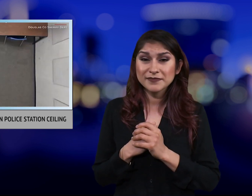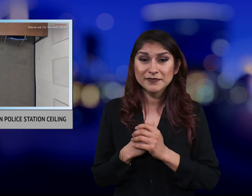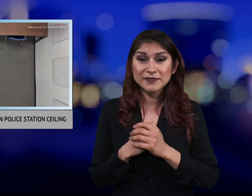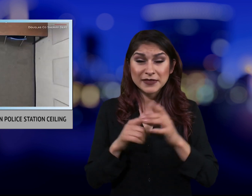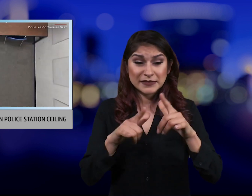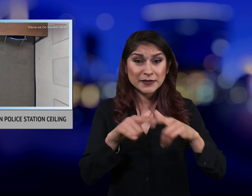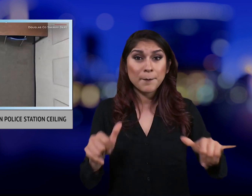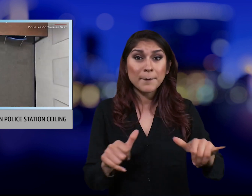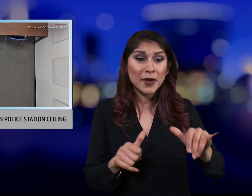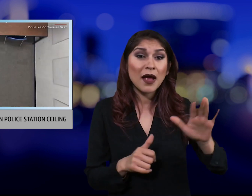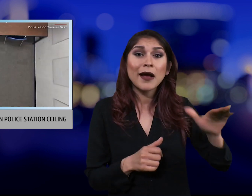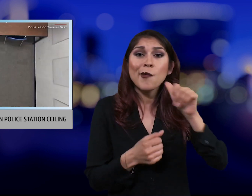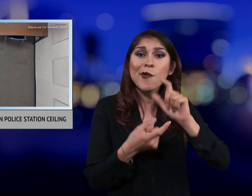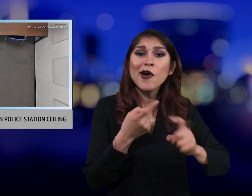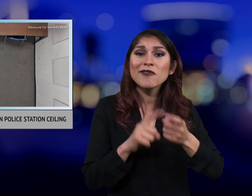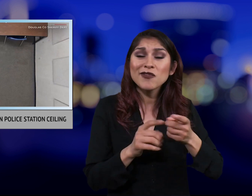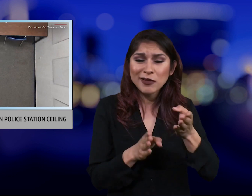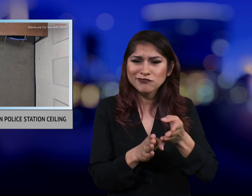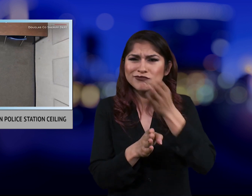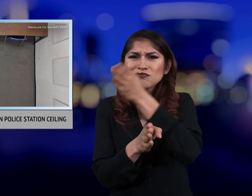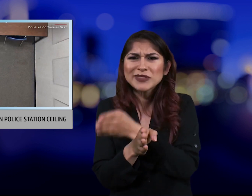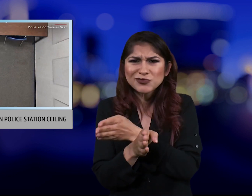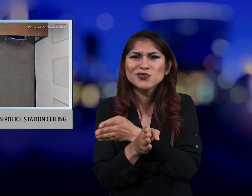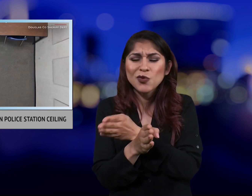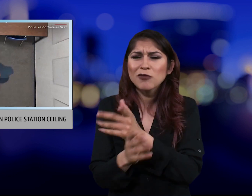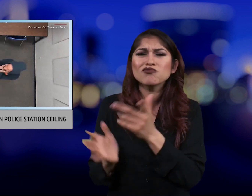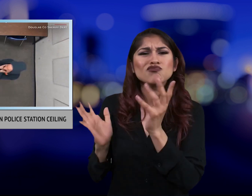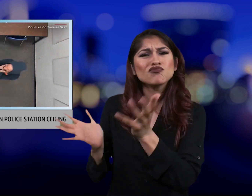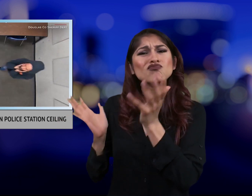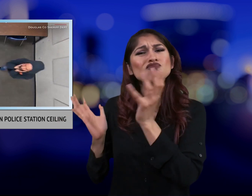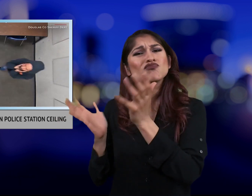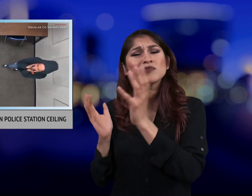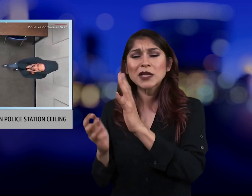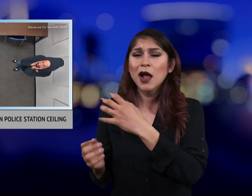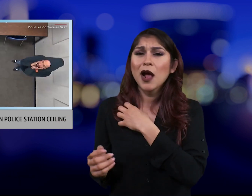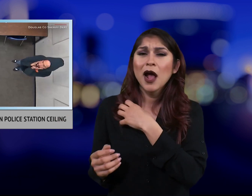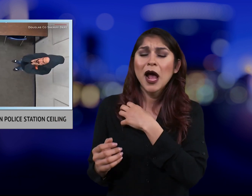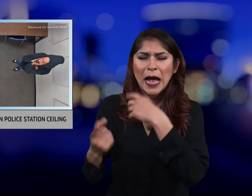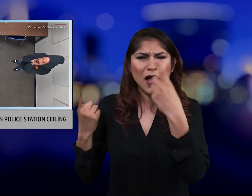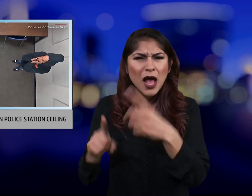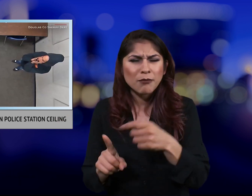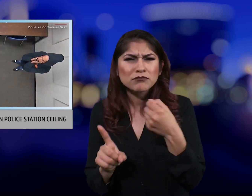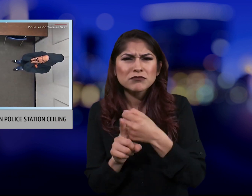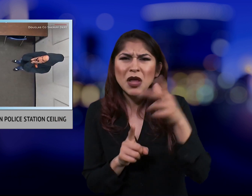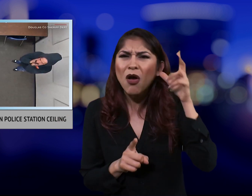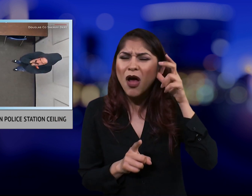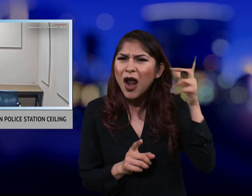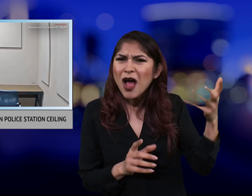At the same time, Hartman's girlfriend was talking to cops in the next room.